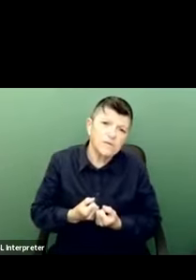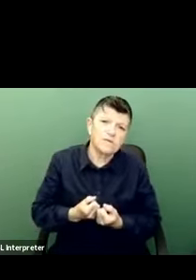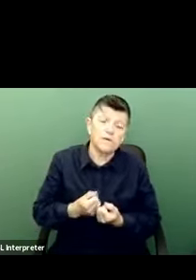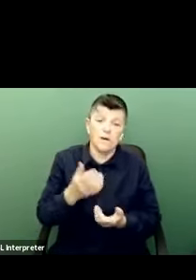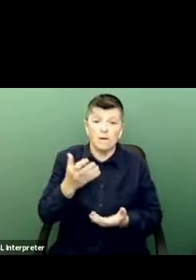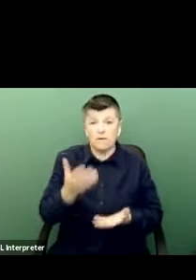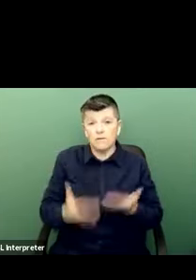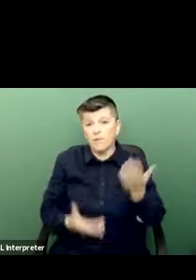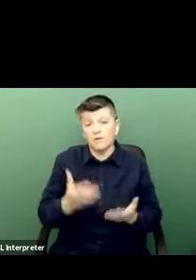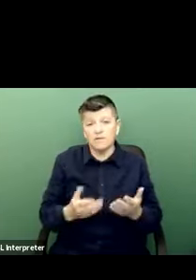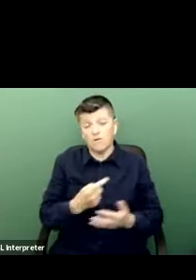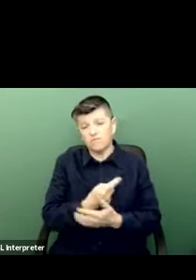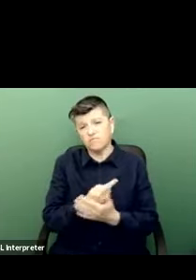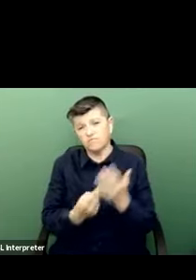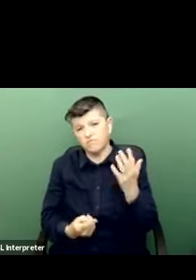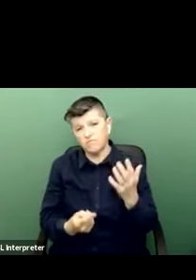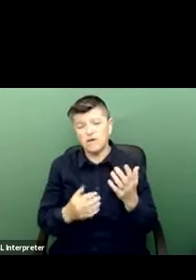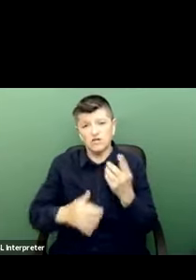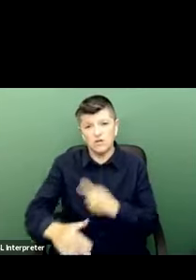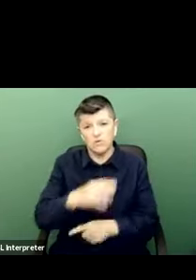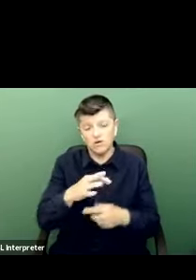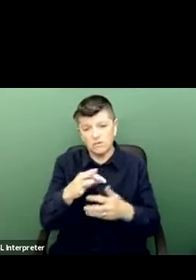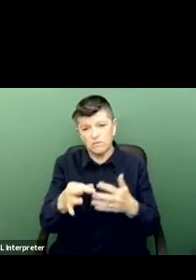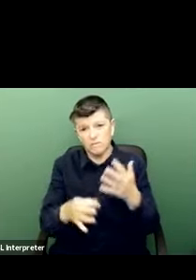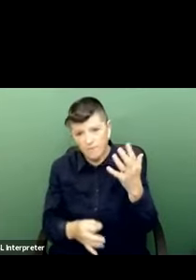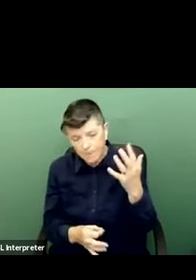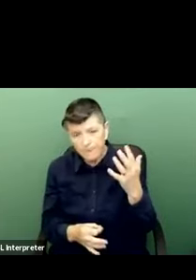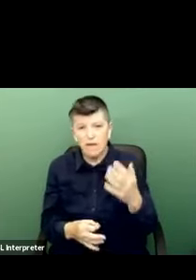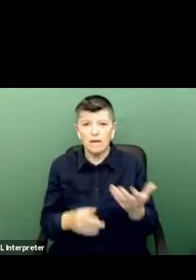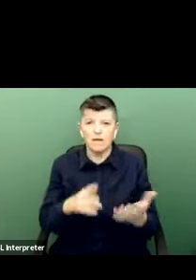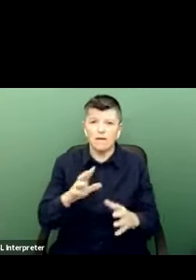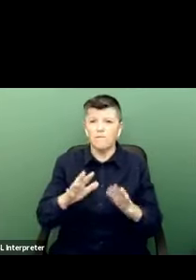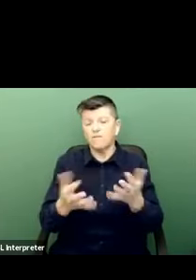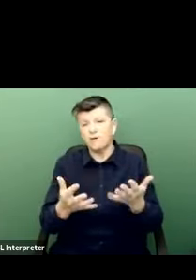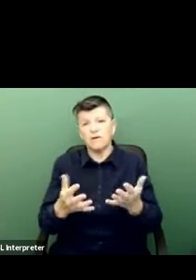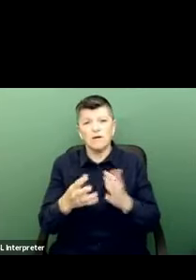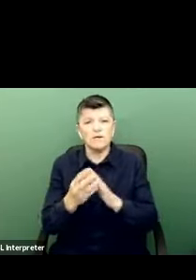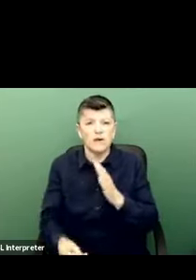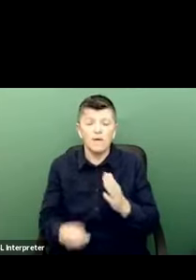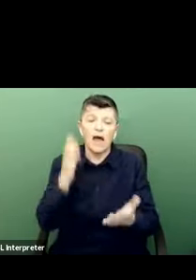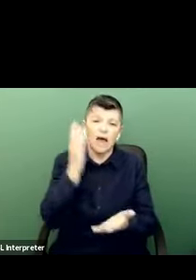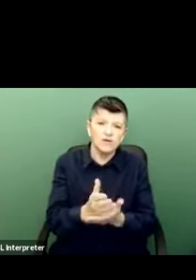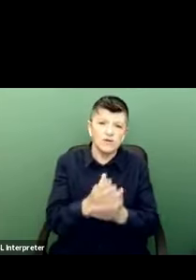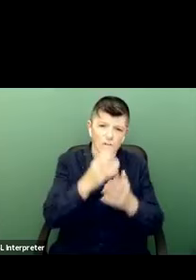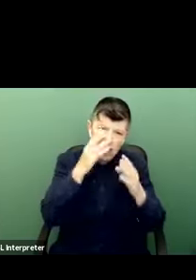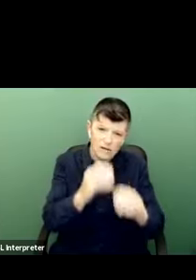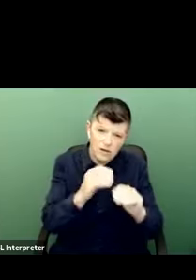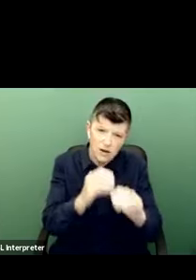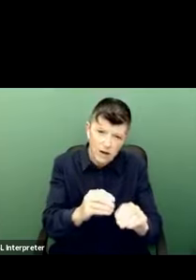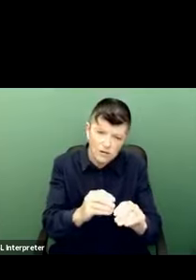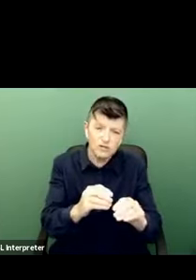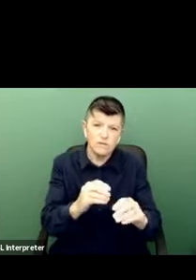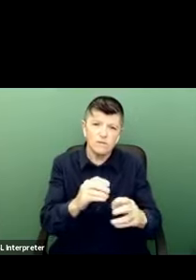not necessarily have legal force at least not yet, is in fact quite irrelevant. These human